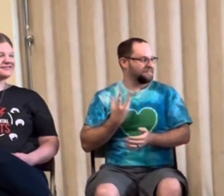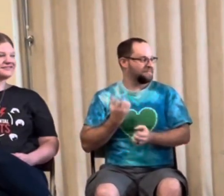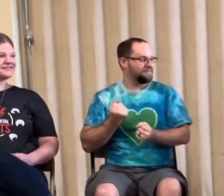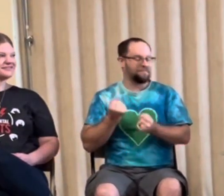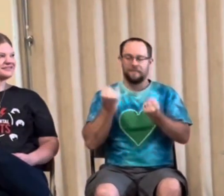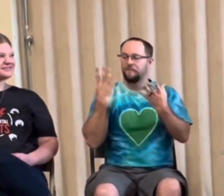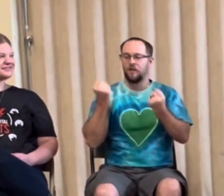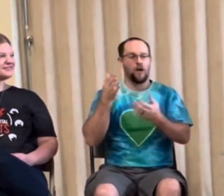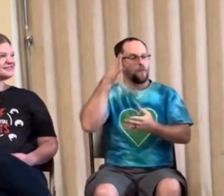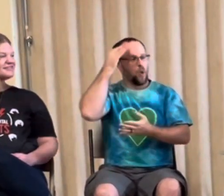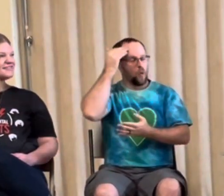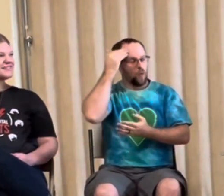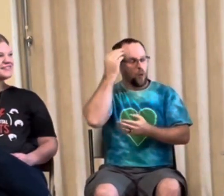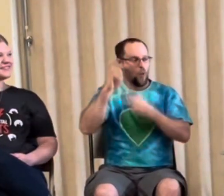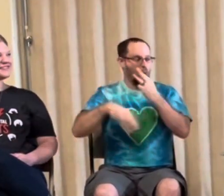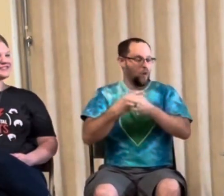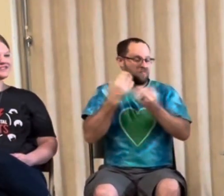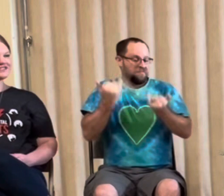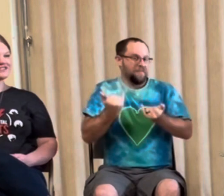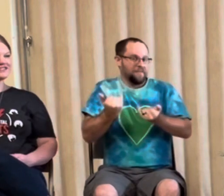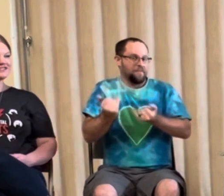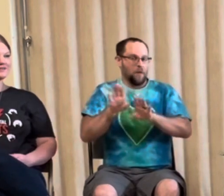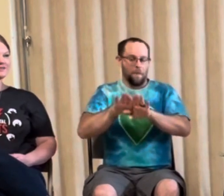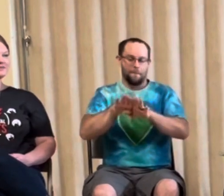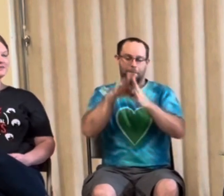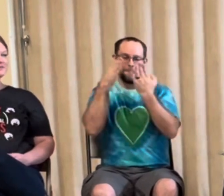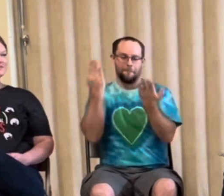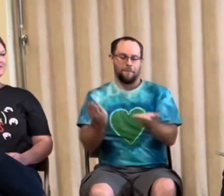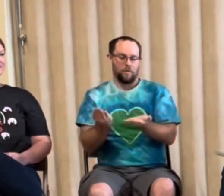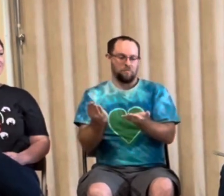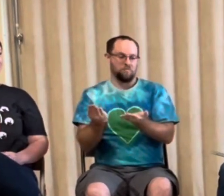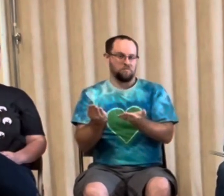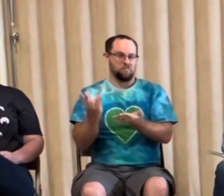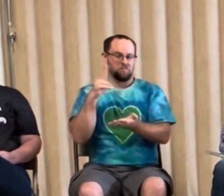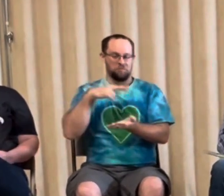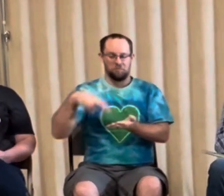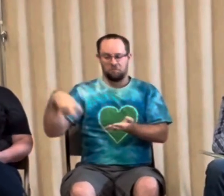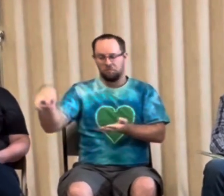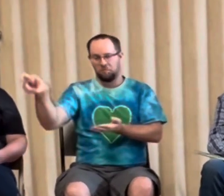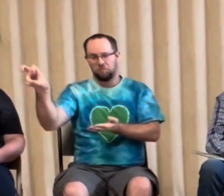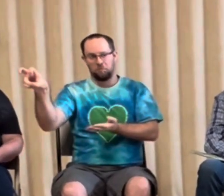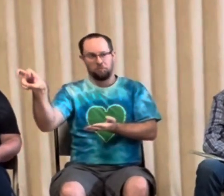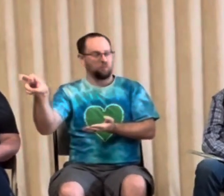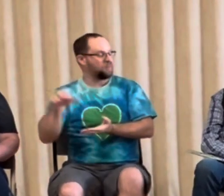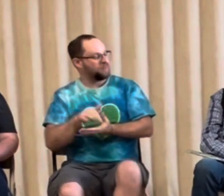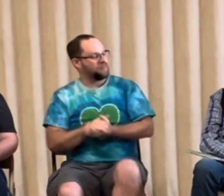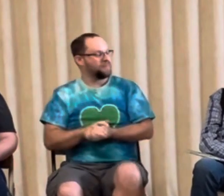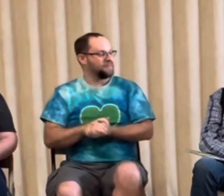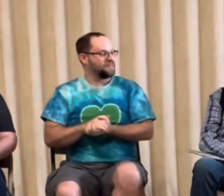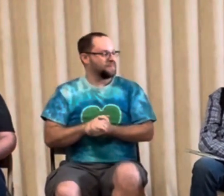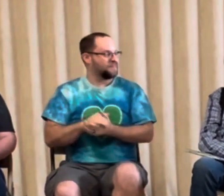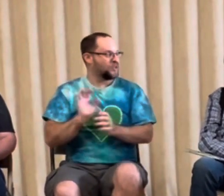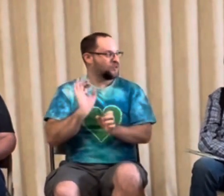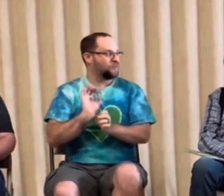There's lots to know about the world today, so open a book, let's make our way!